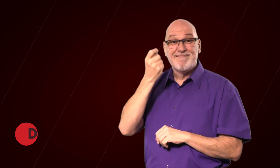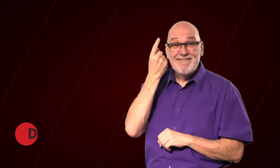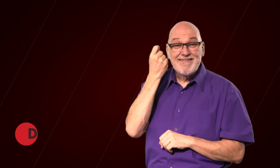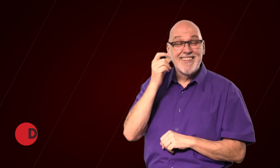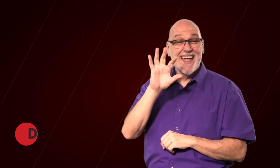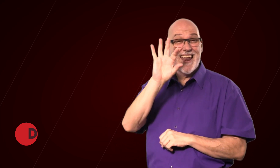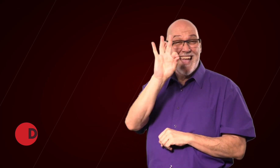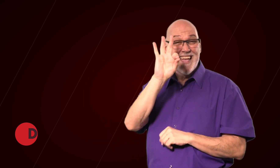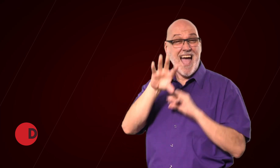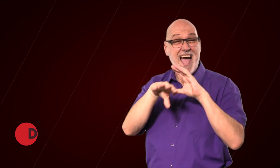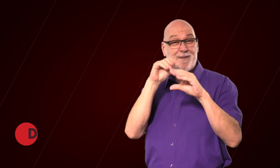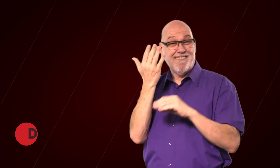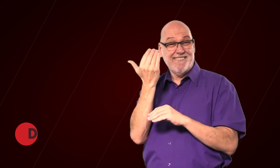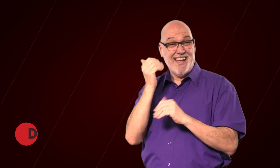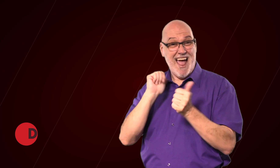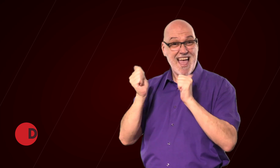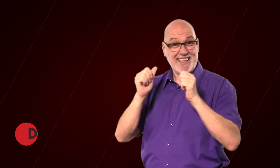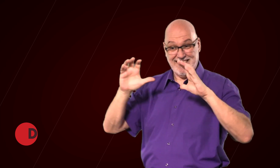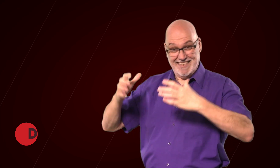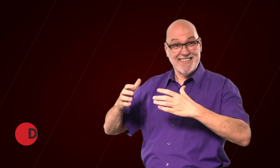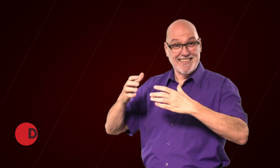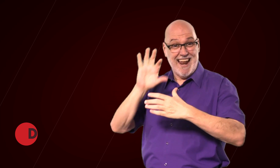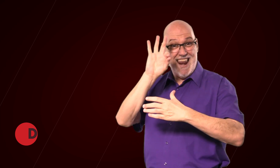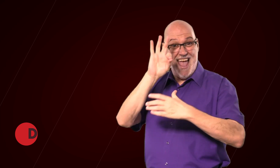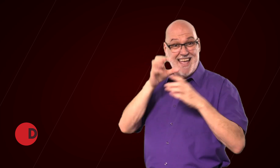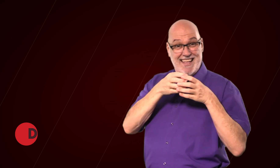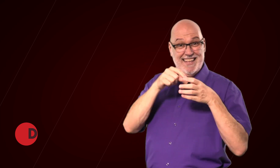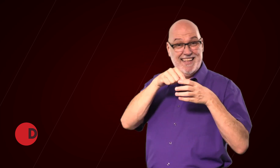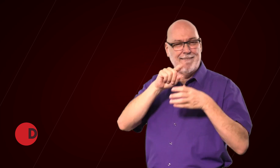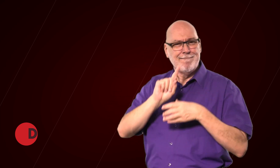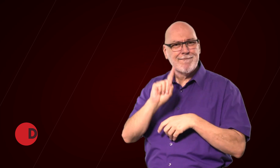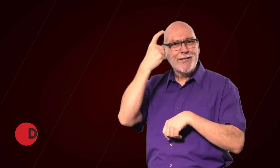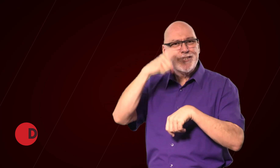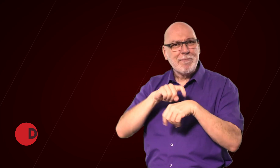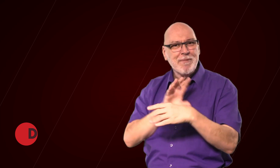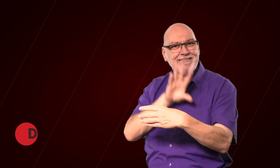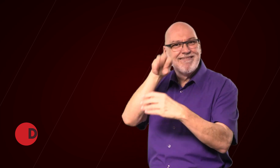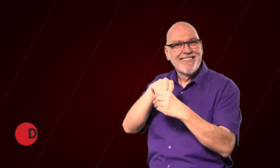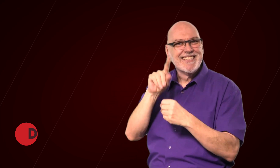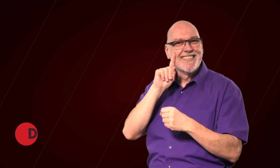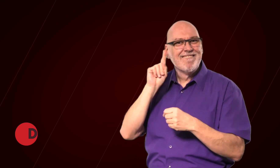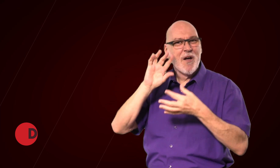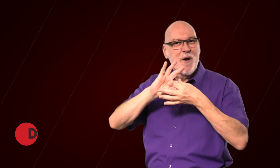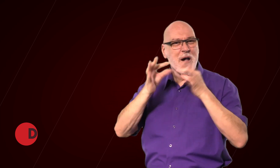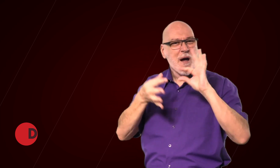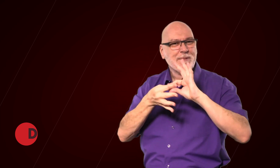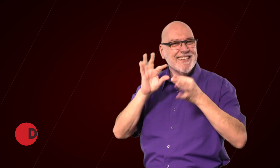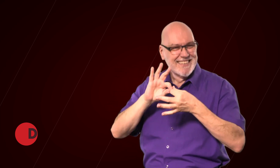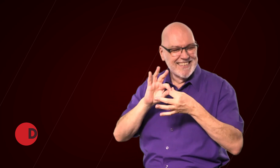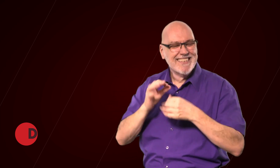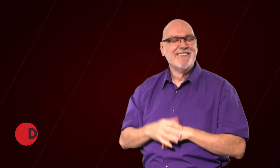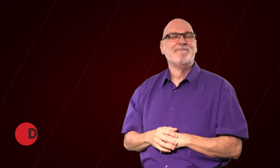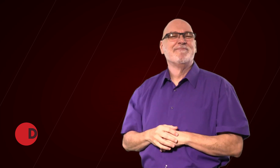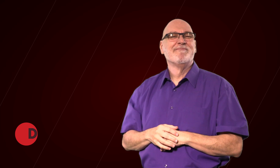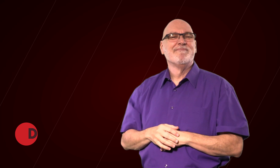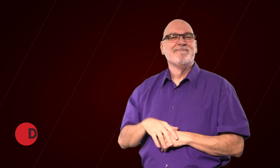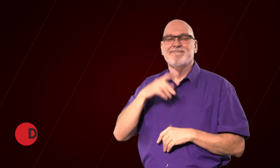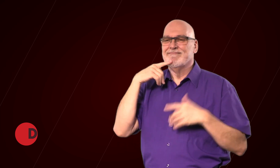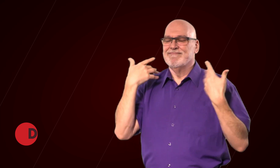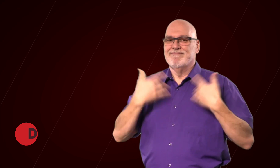9 out of 15 athletes participated at the Deaflympics for the first time.